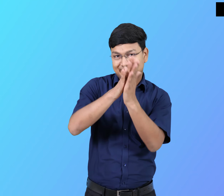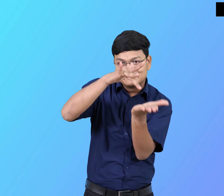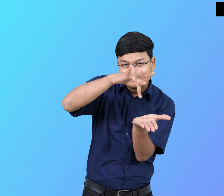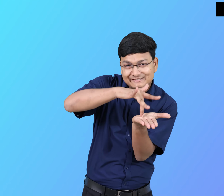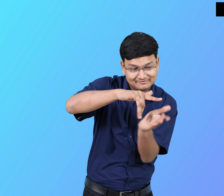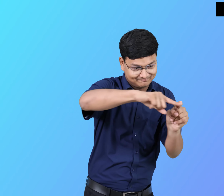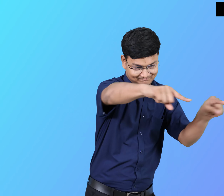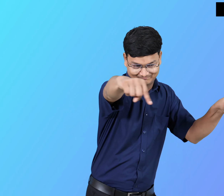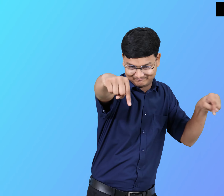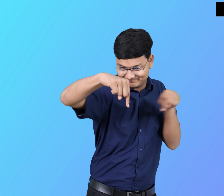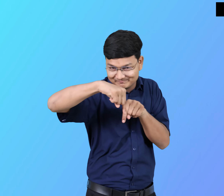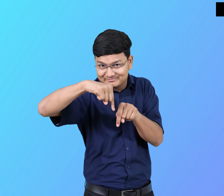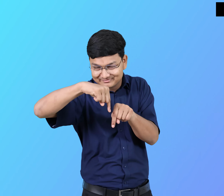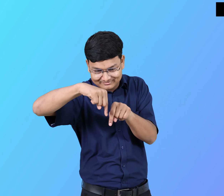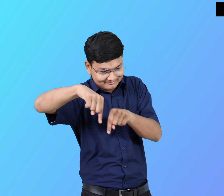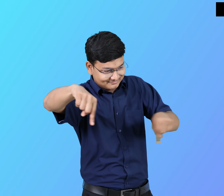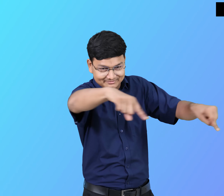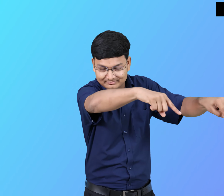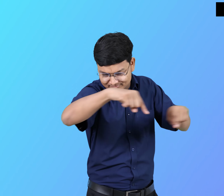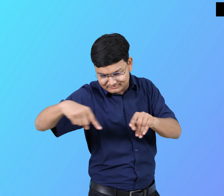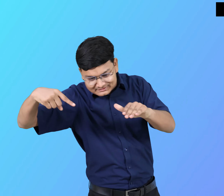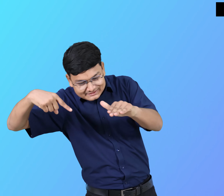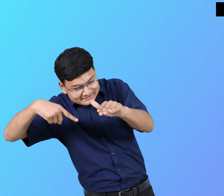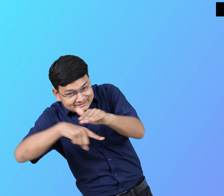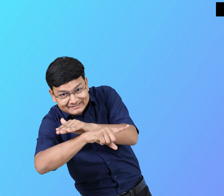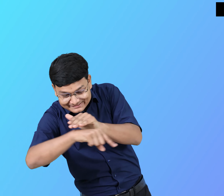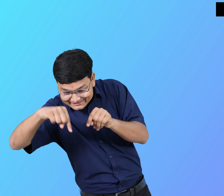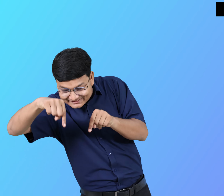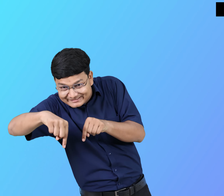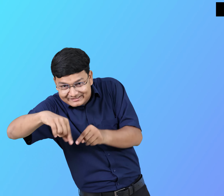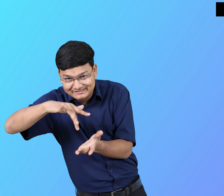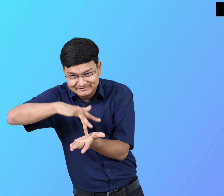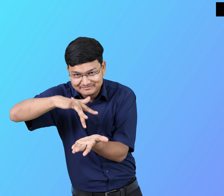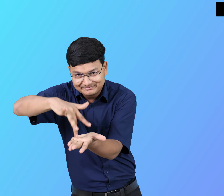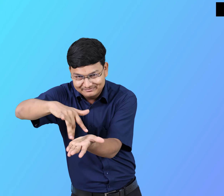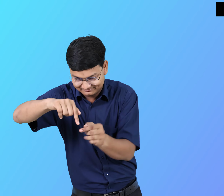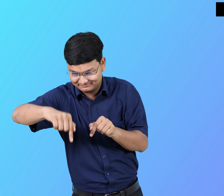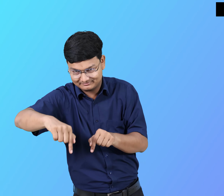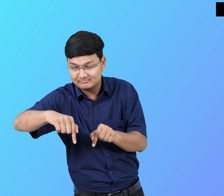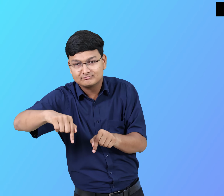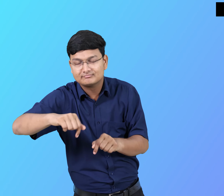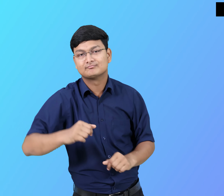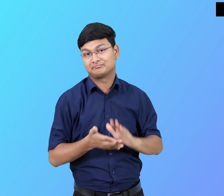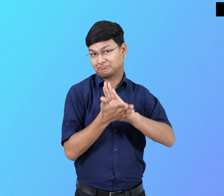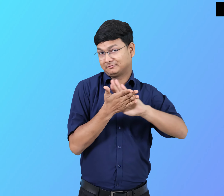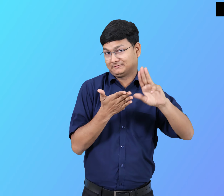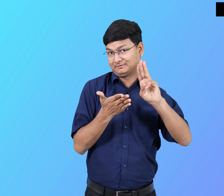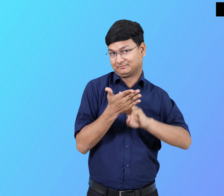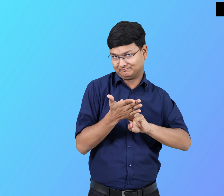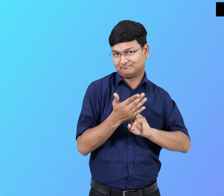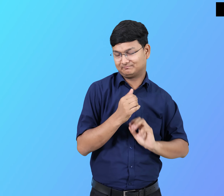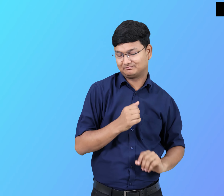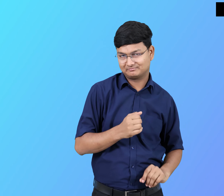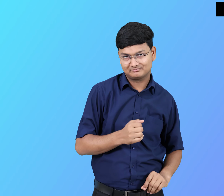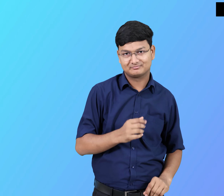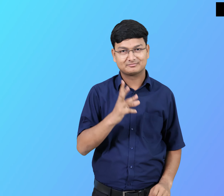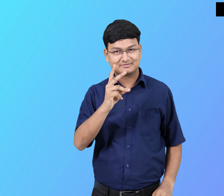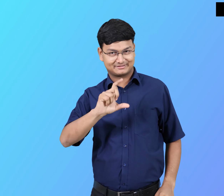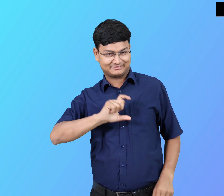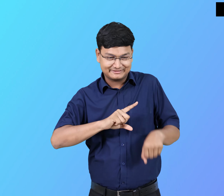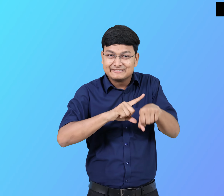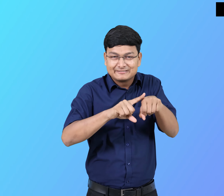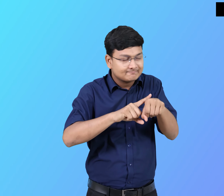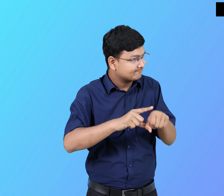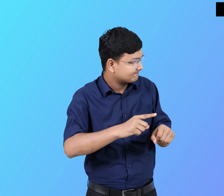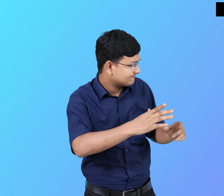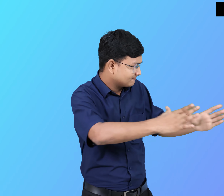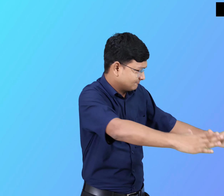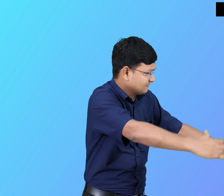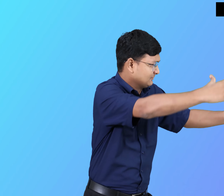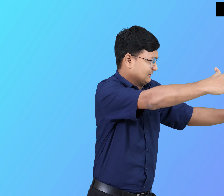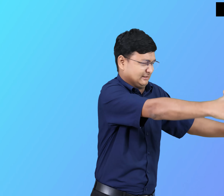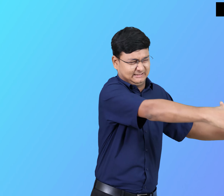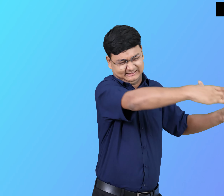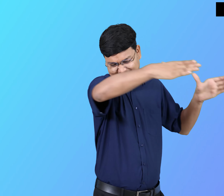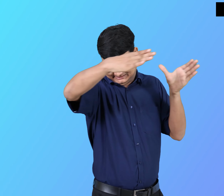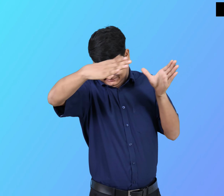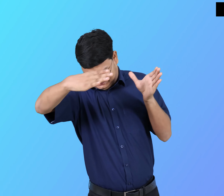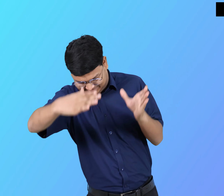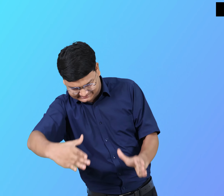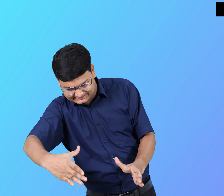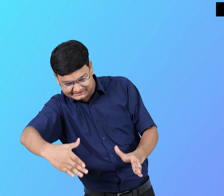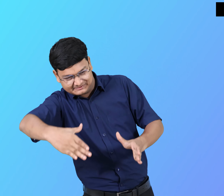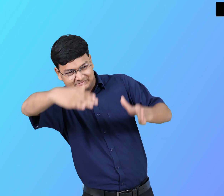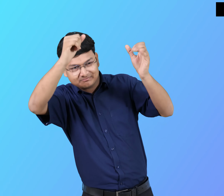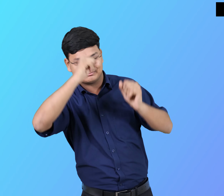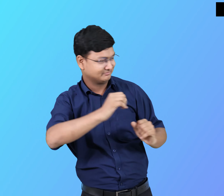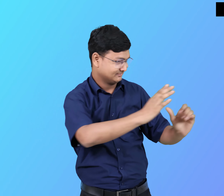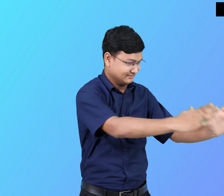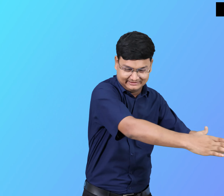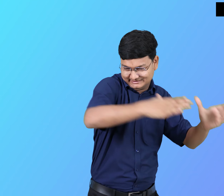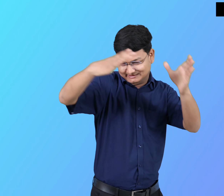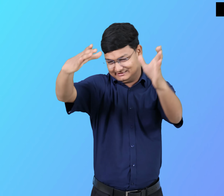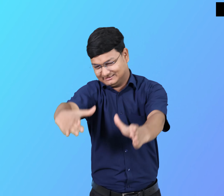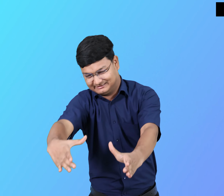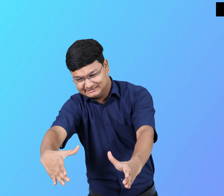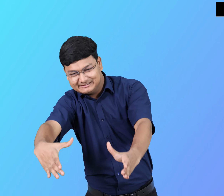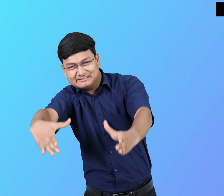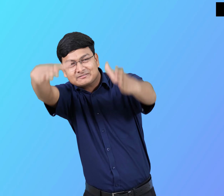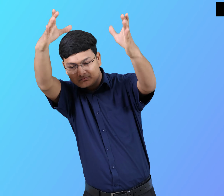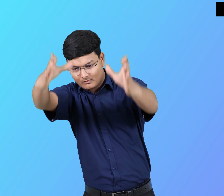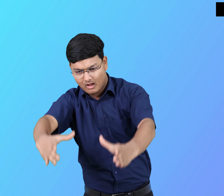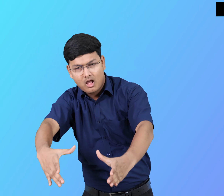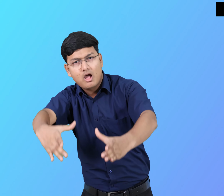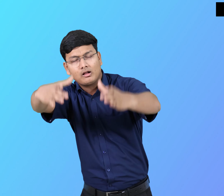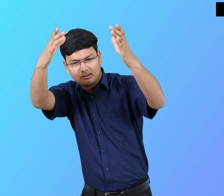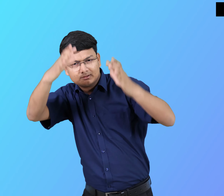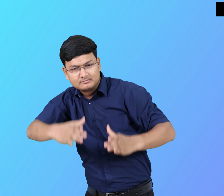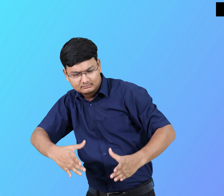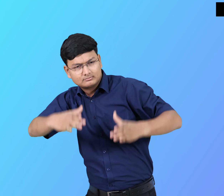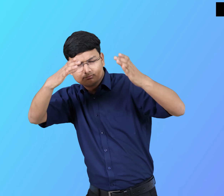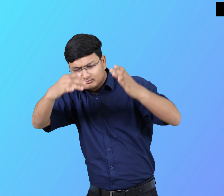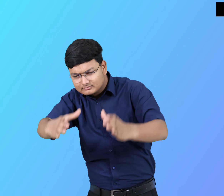Huram put these two bronze pillars at the porch of the Temple. One pillar was put on the south side of the entrance and one was put on the north side of it.